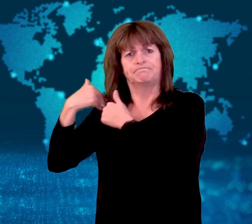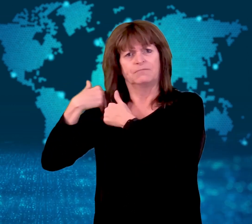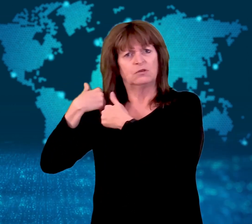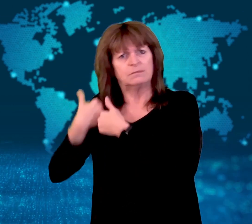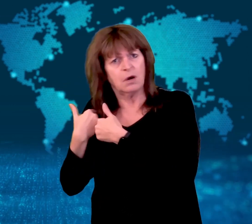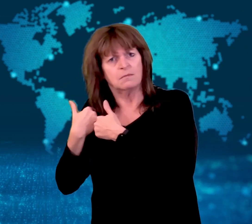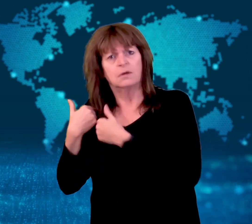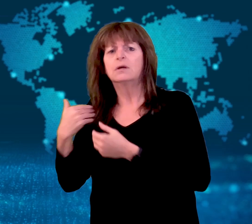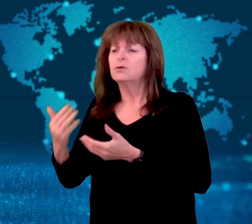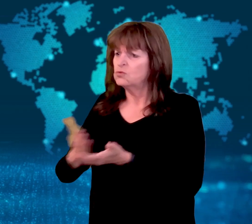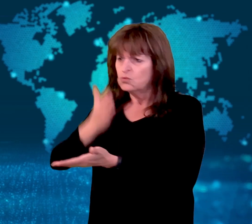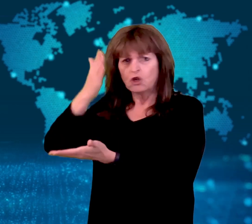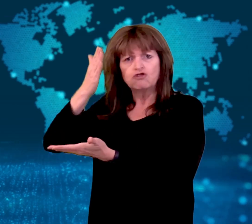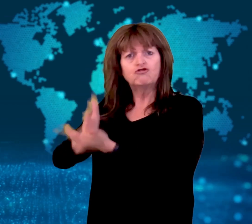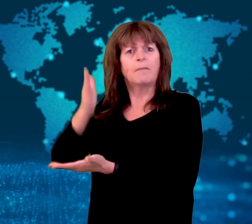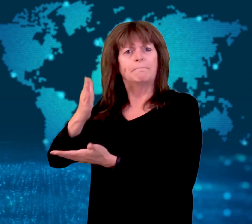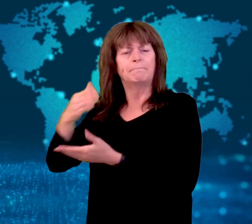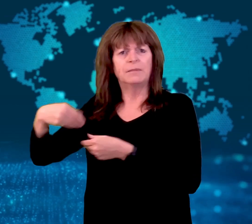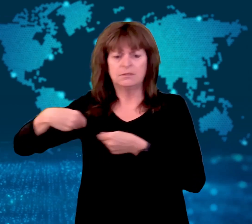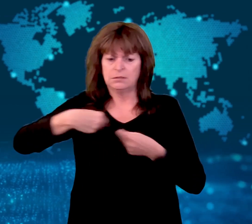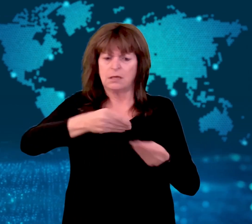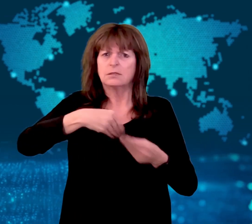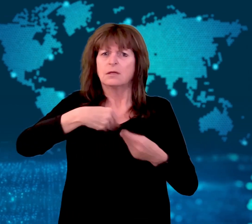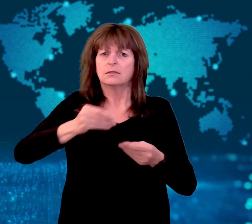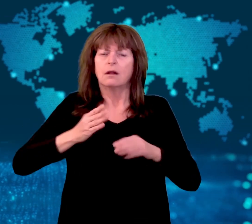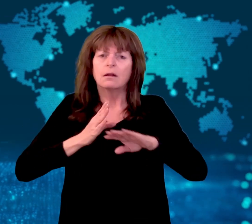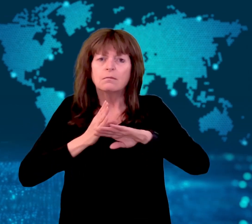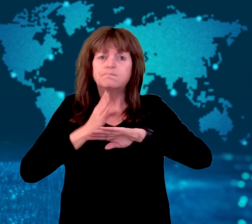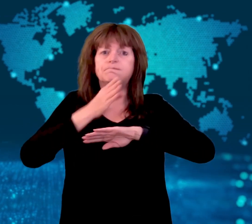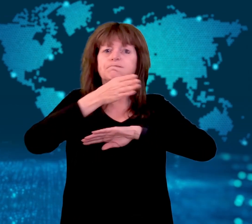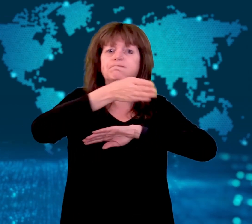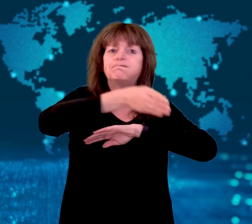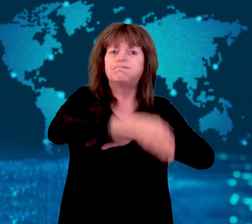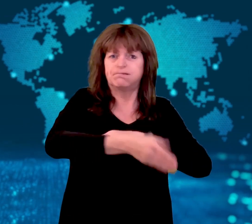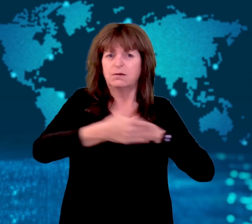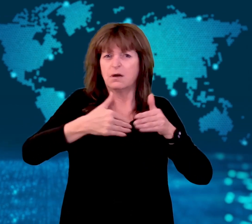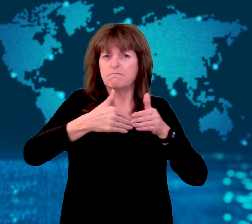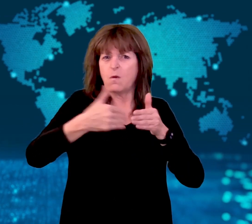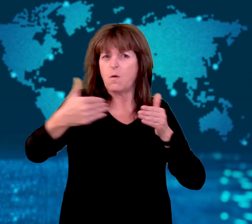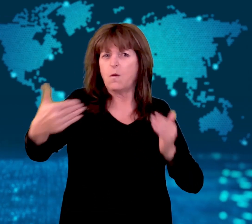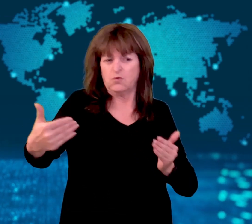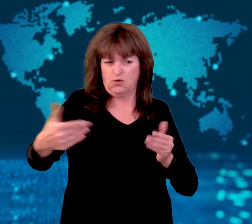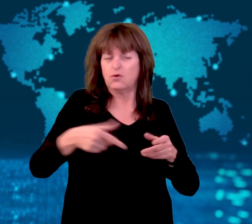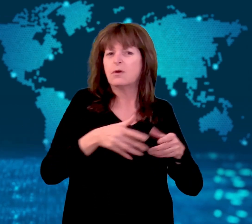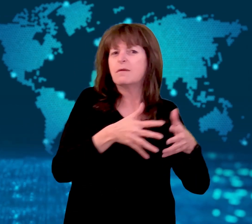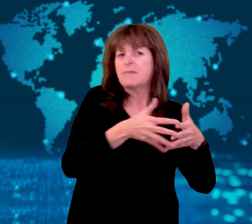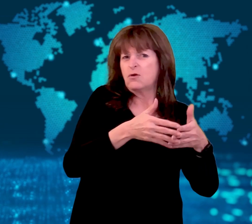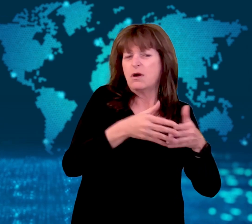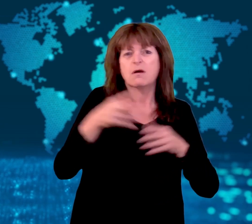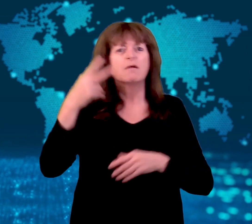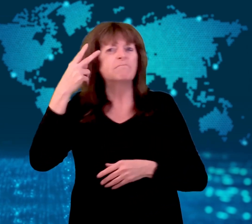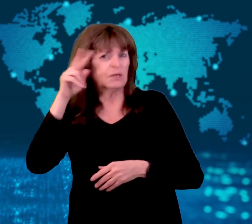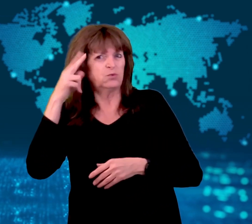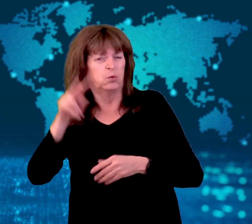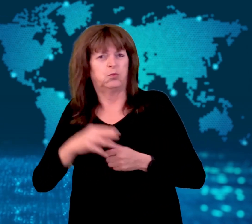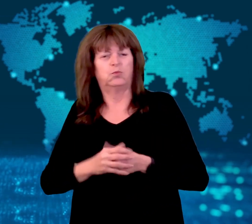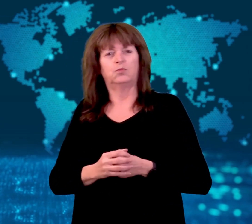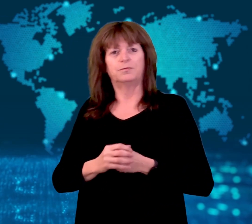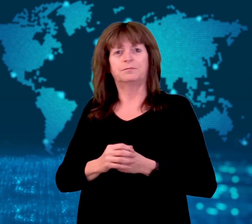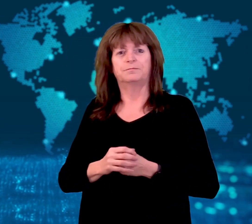This unprecedented lawsuit aims to hold US gunmakers responsible